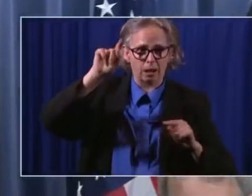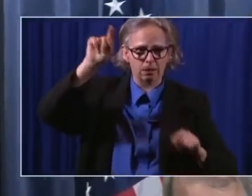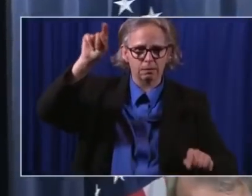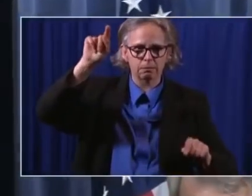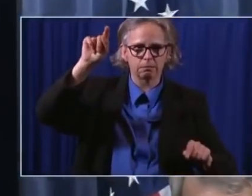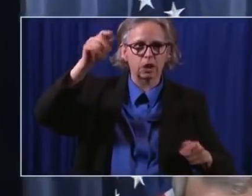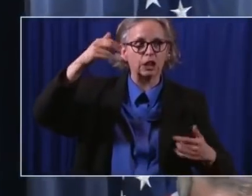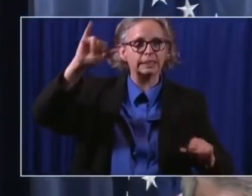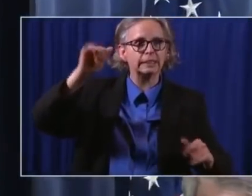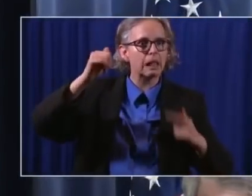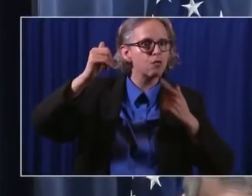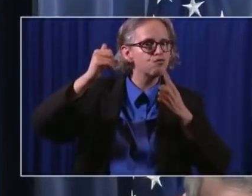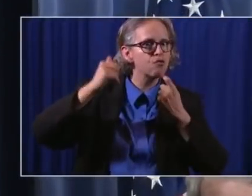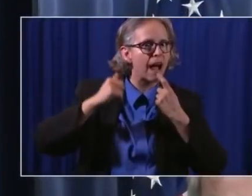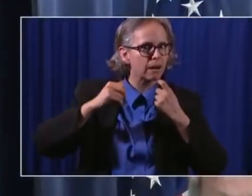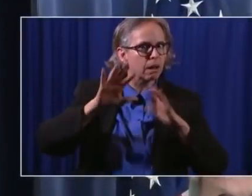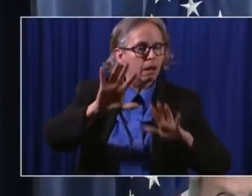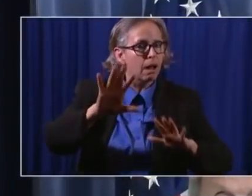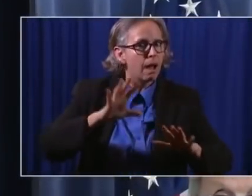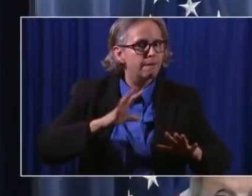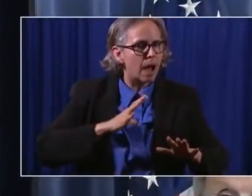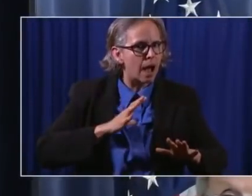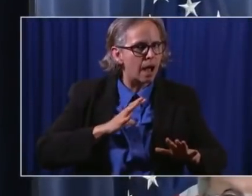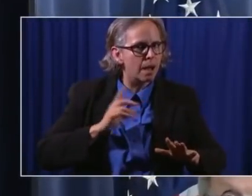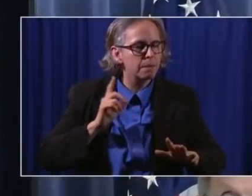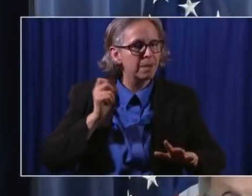YOU WILL SEE, HAMILTON COUNTY. BUTLER COUNTY.